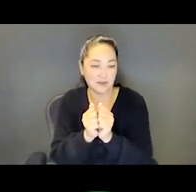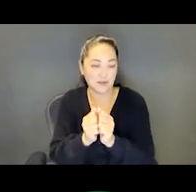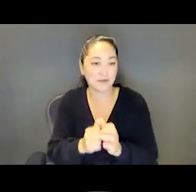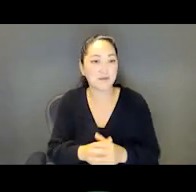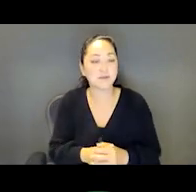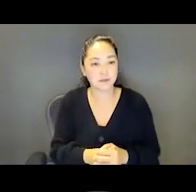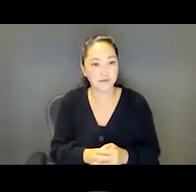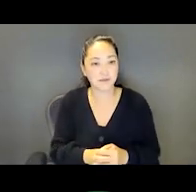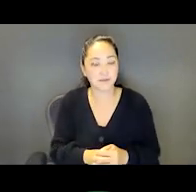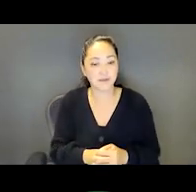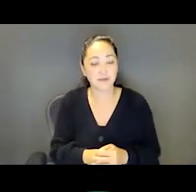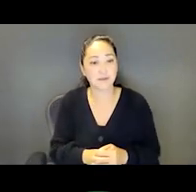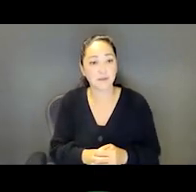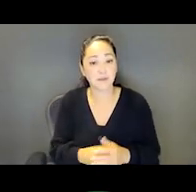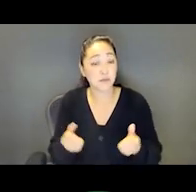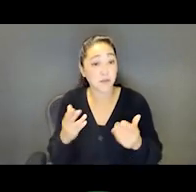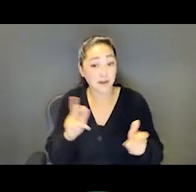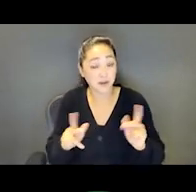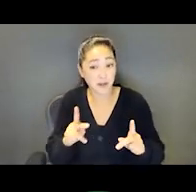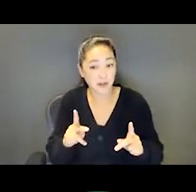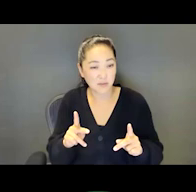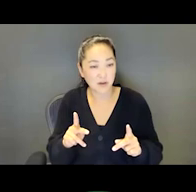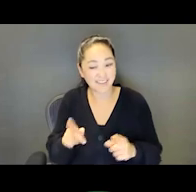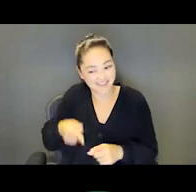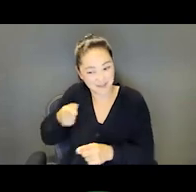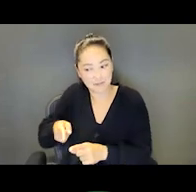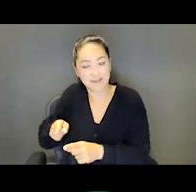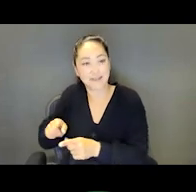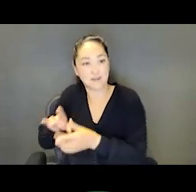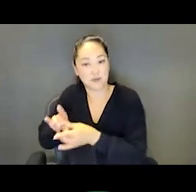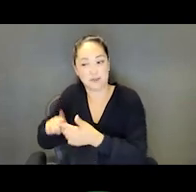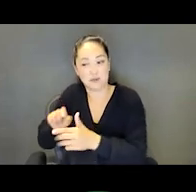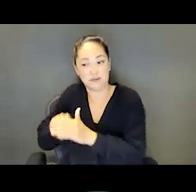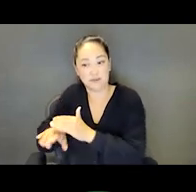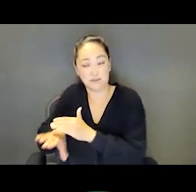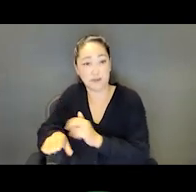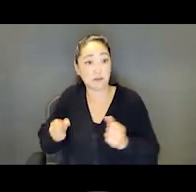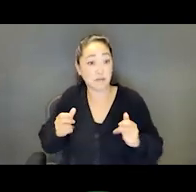a lot of people, especially regarding accessibility, a lot of people think that parks are not for